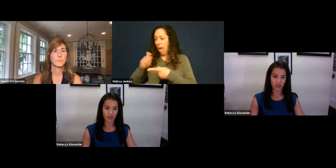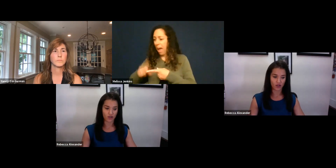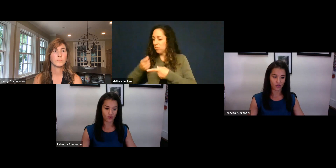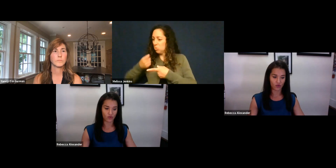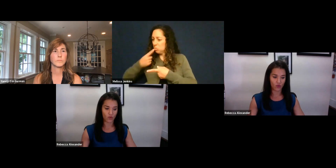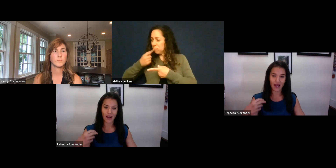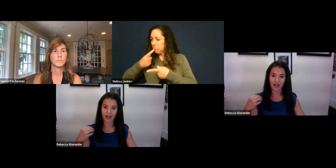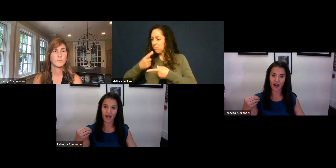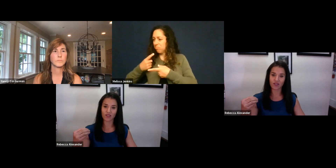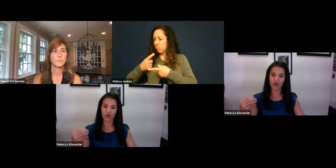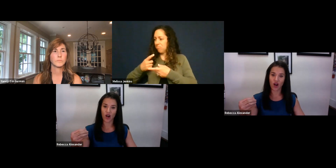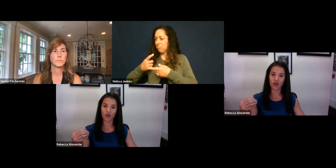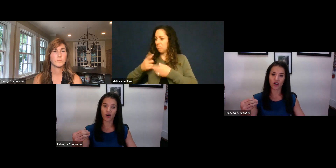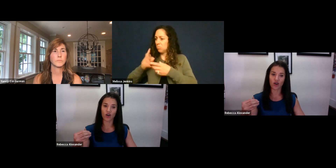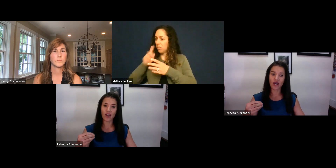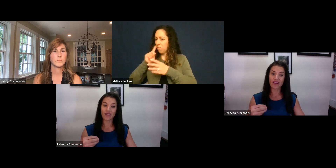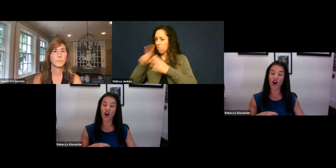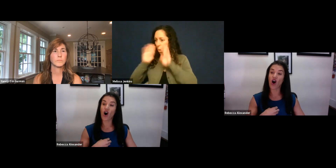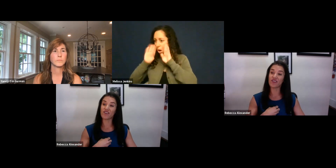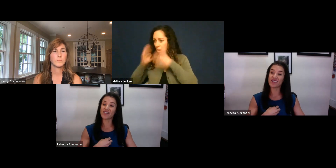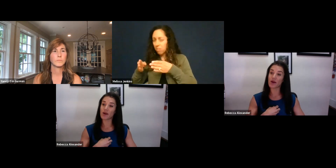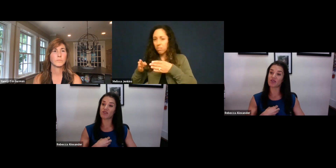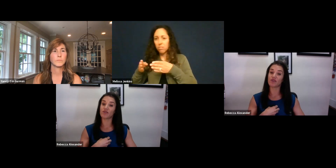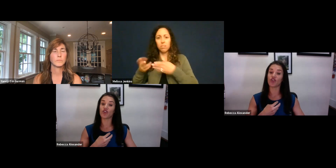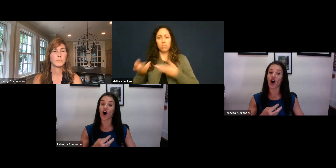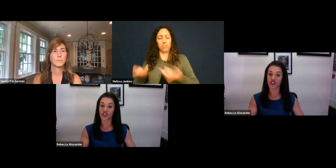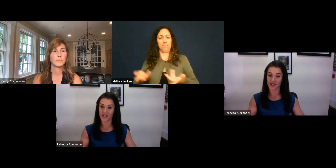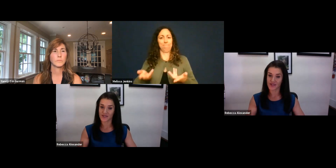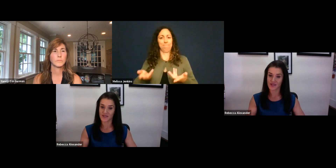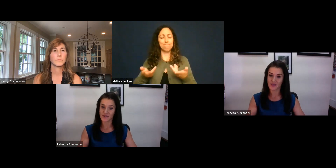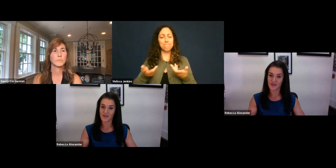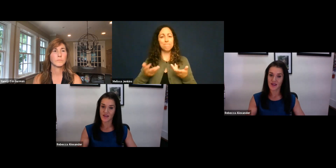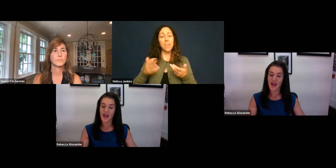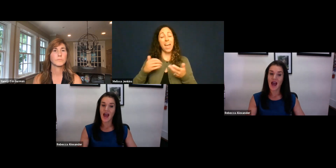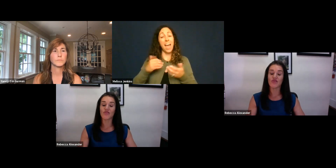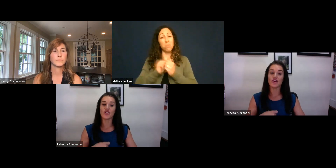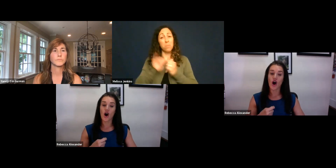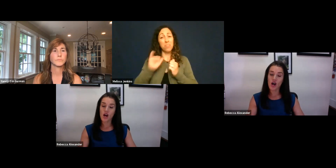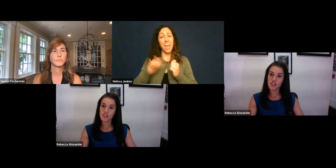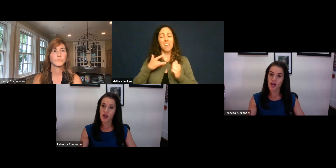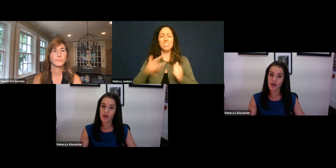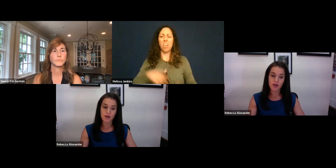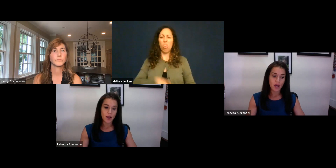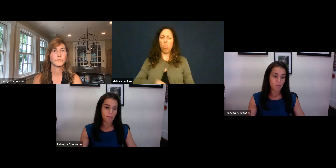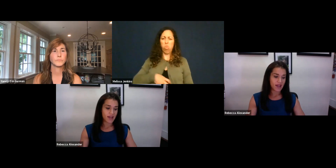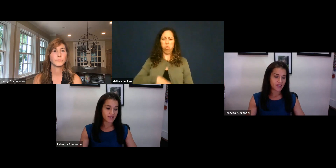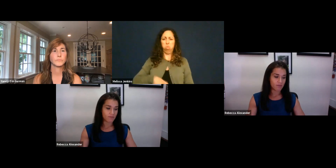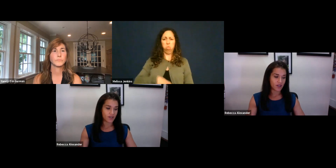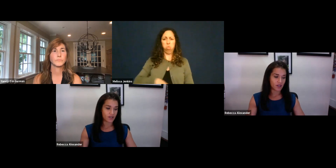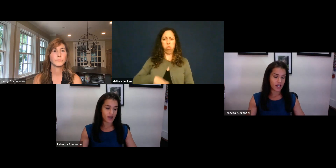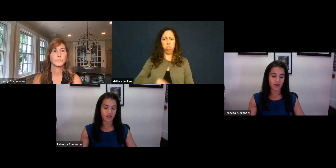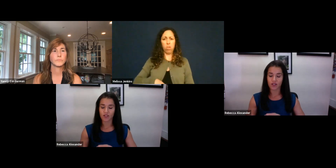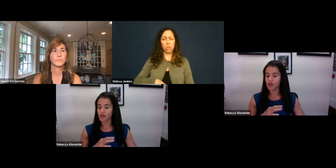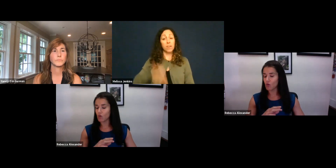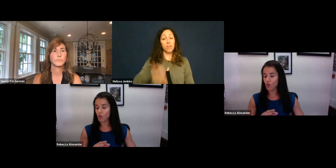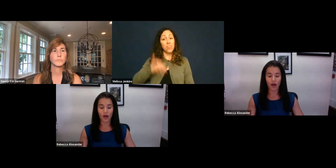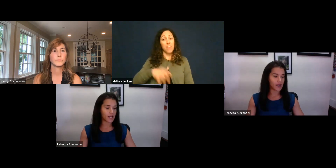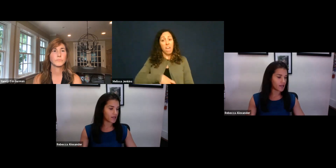to recognize their hunger, they oftentimes feel nauseous. And the nausea makes them feel like they don't want to eat.